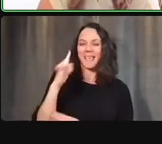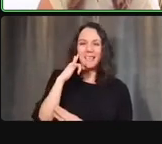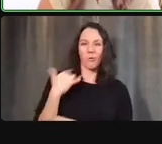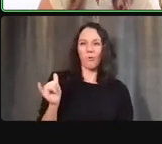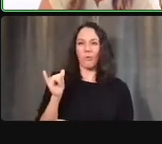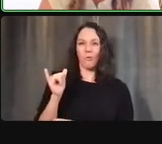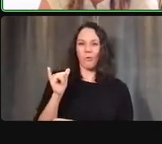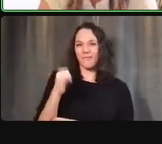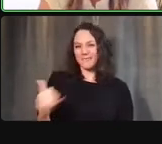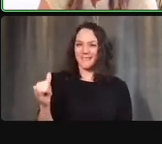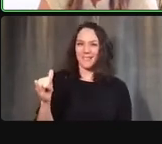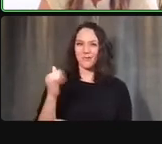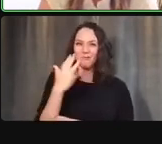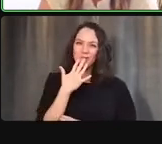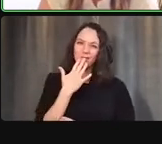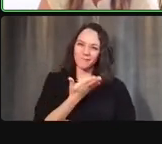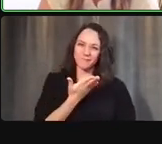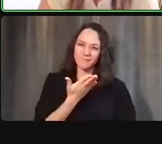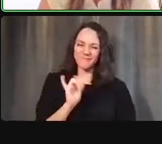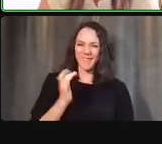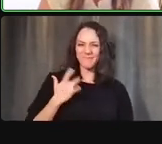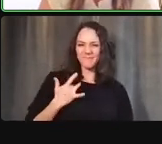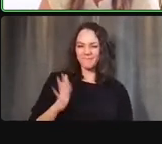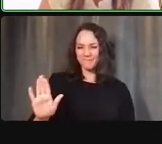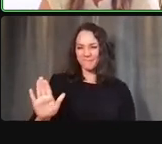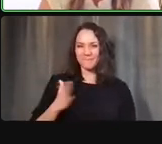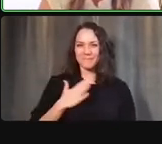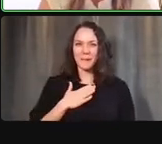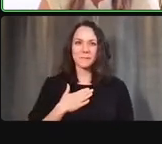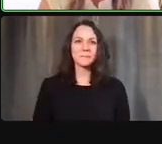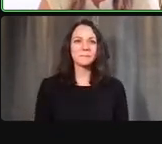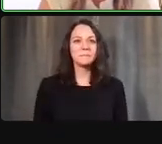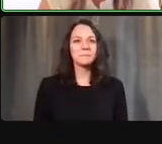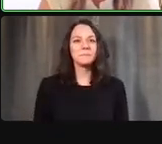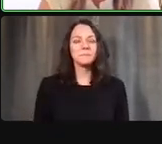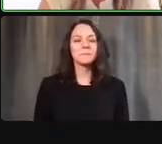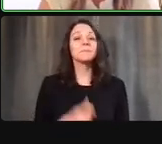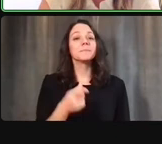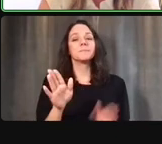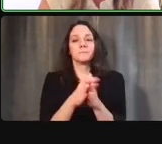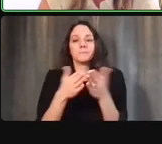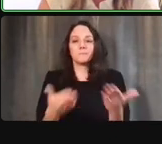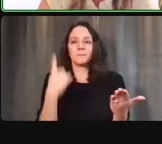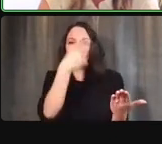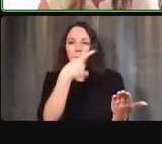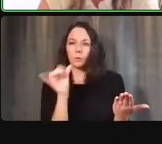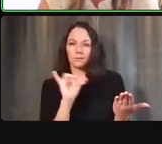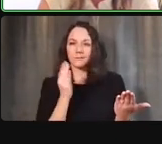And here's the inside of one of our cells, how you really Feel brochures.